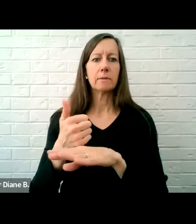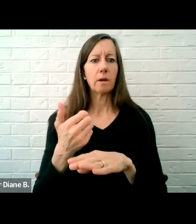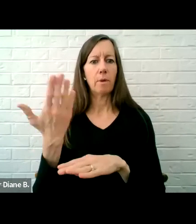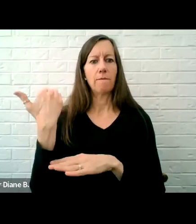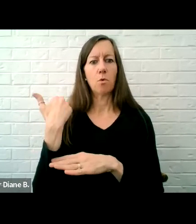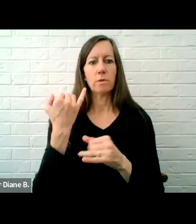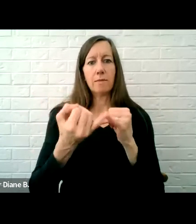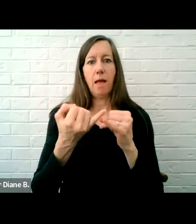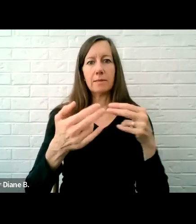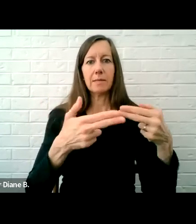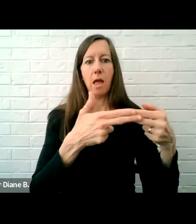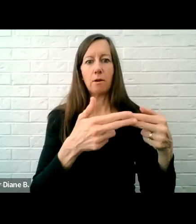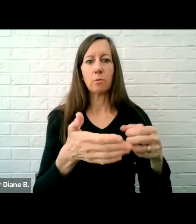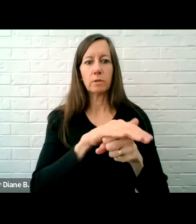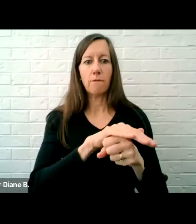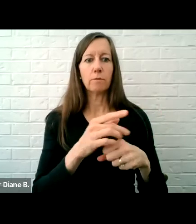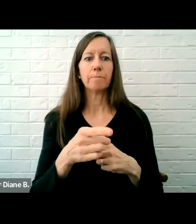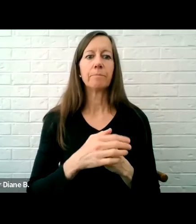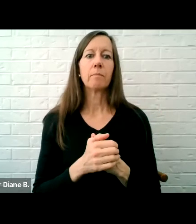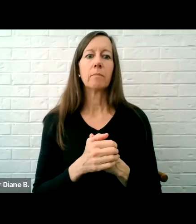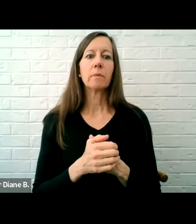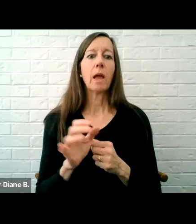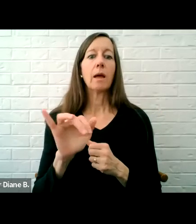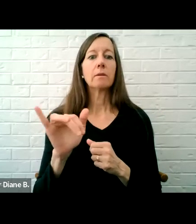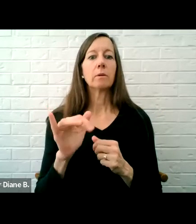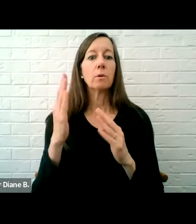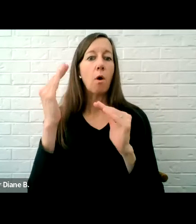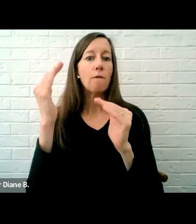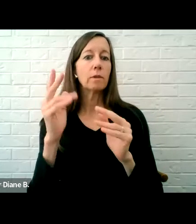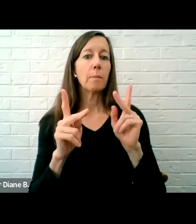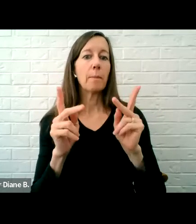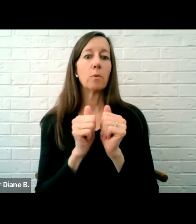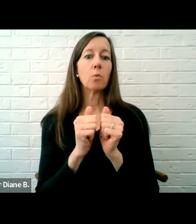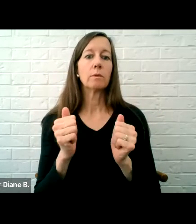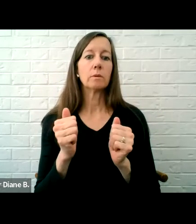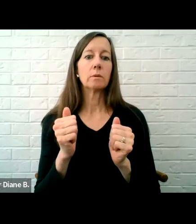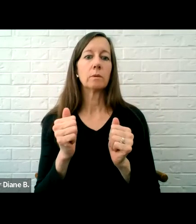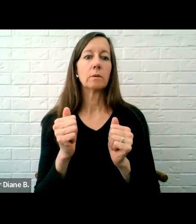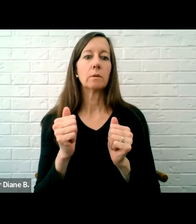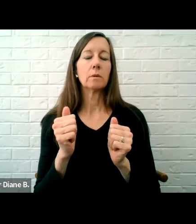I also cover hope so. Folks who are not receiving support through any disability silos. So